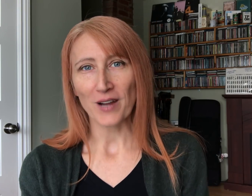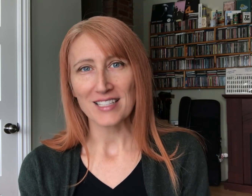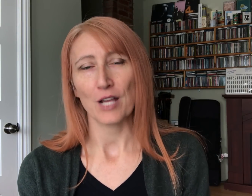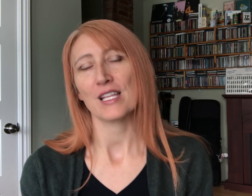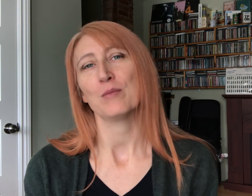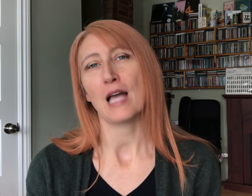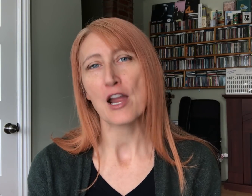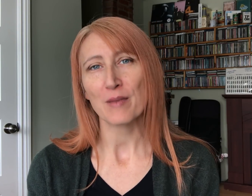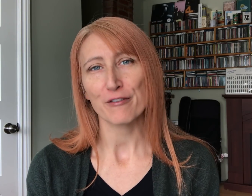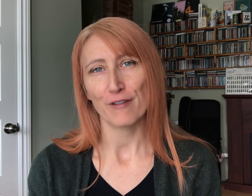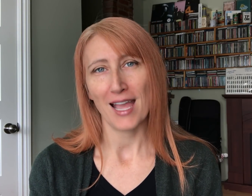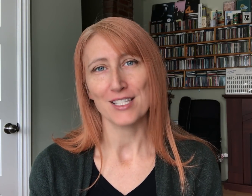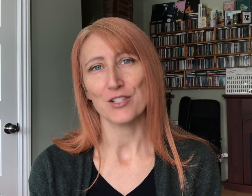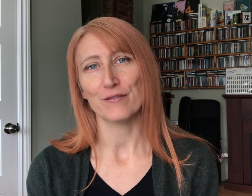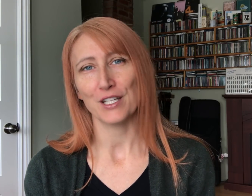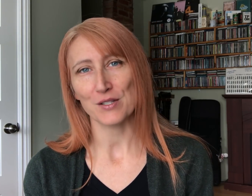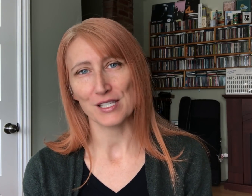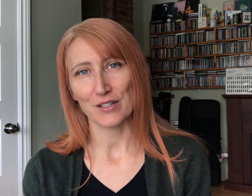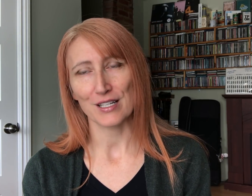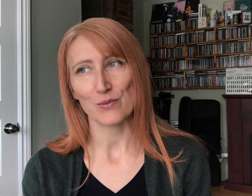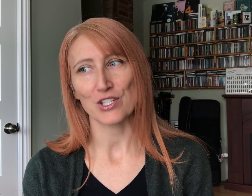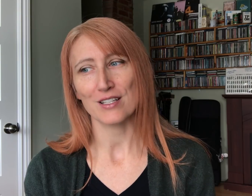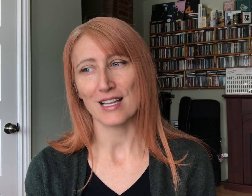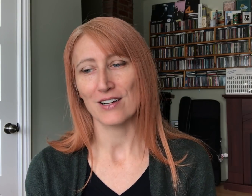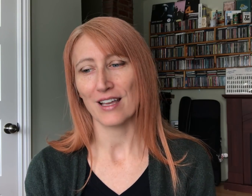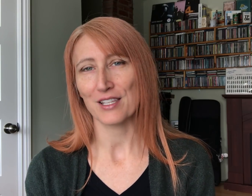grant and I was able to hire my friend to do a video series we shot down at the